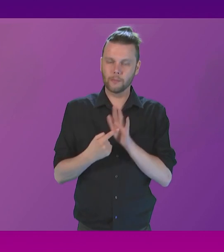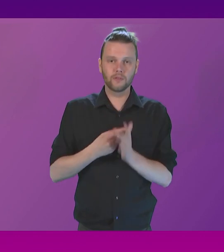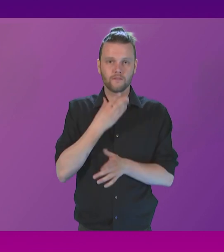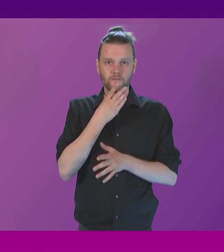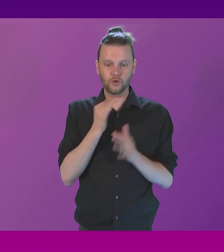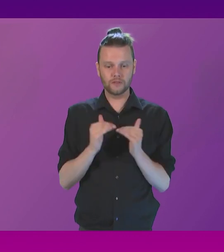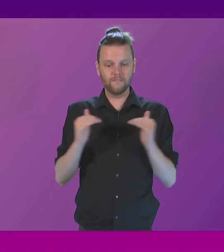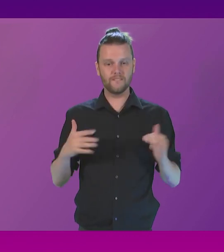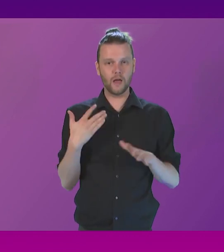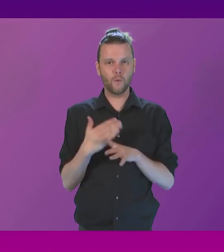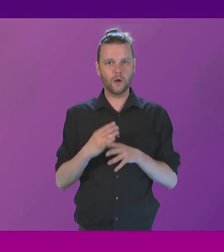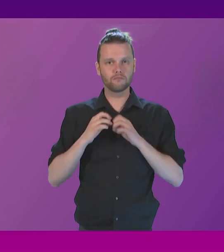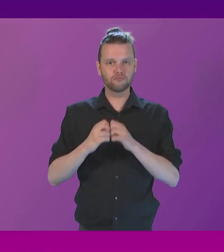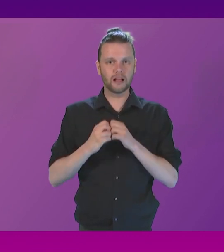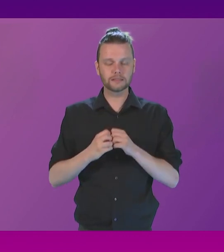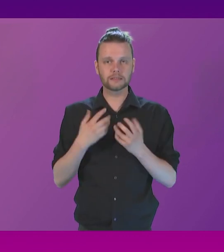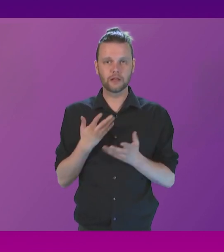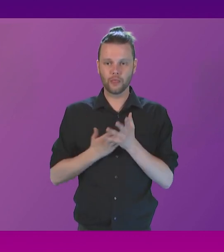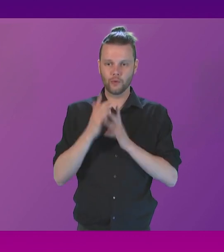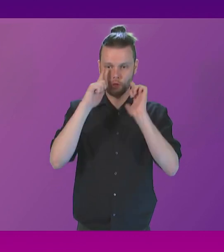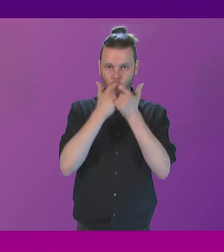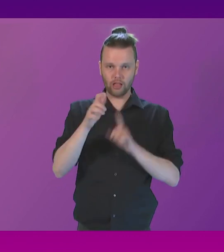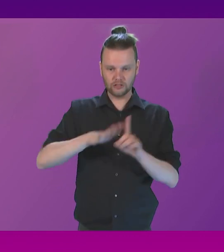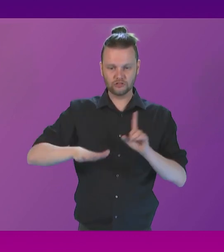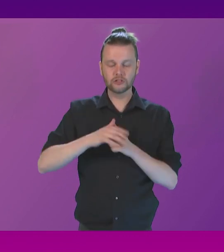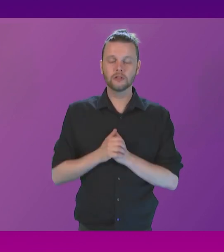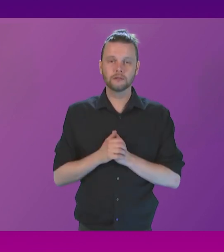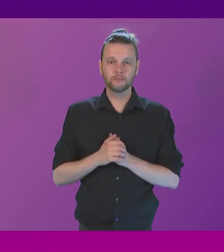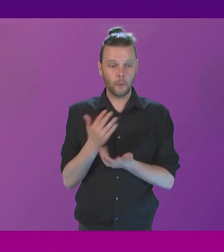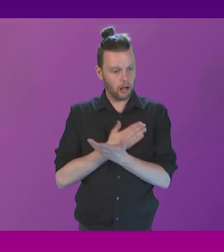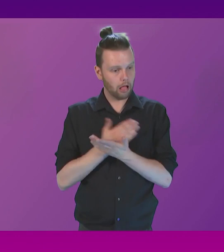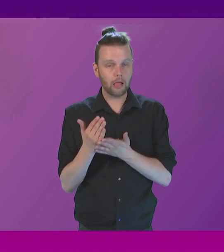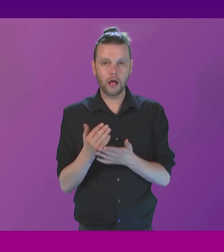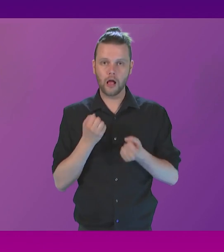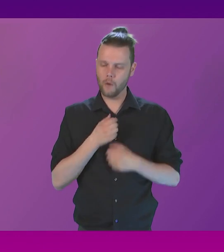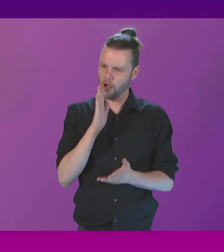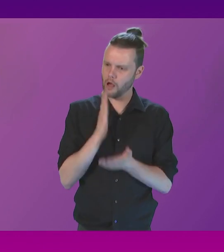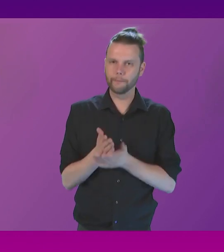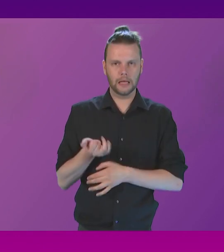work practices in the college sector. He made it clear that our absolute expectation is that